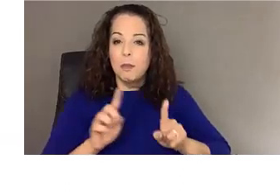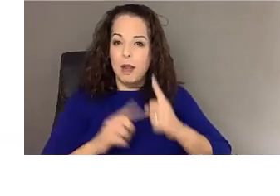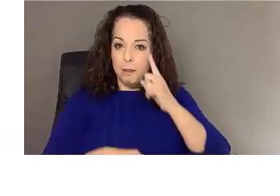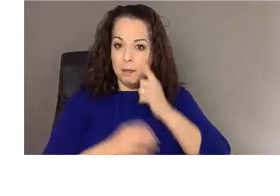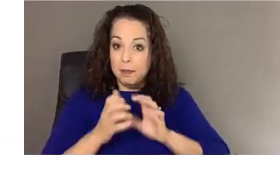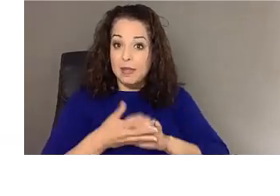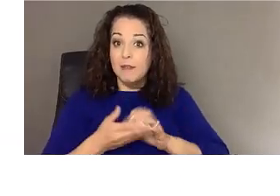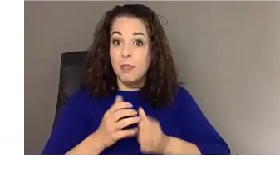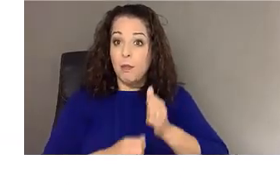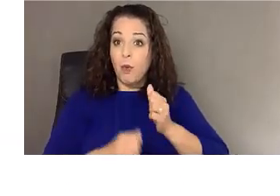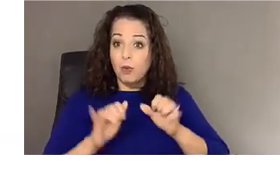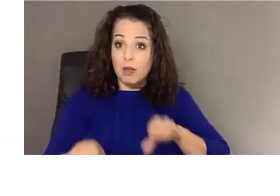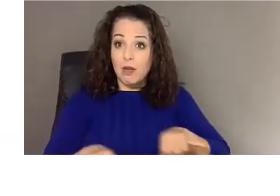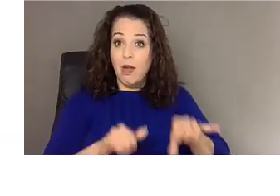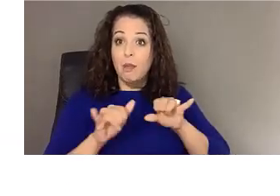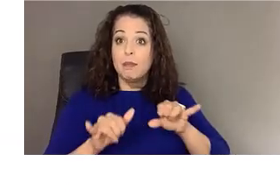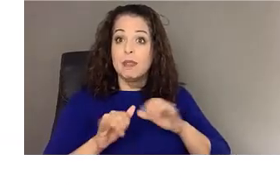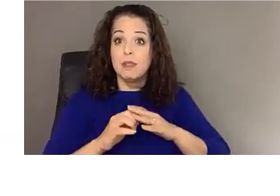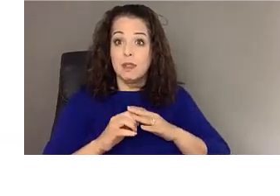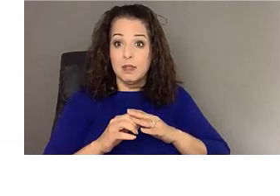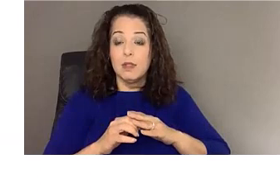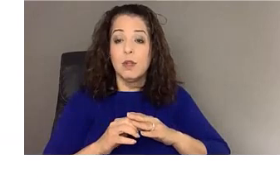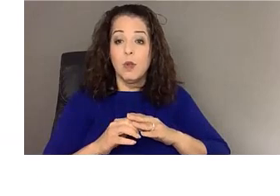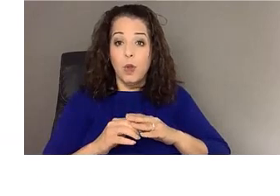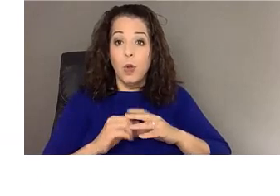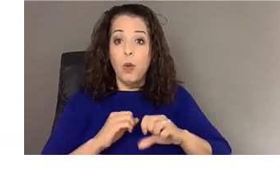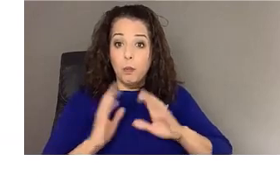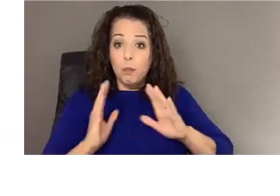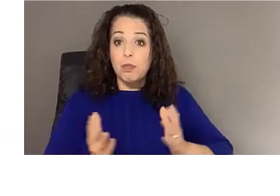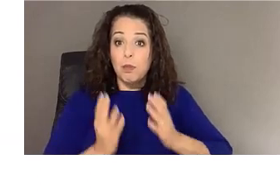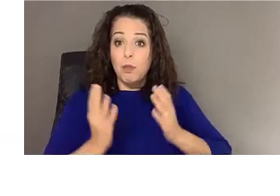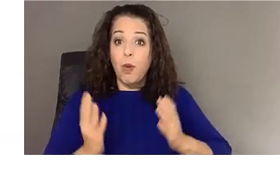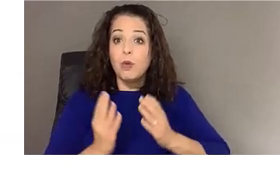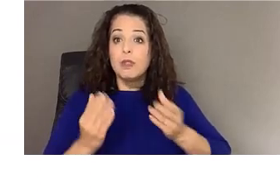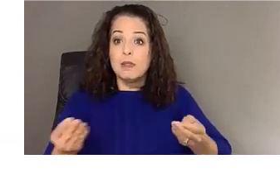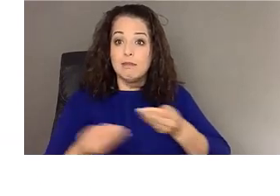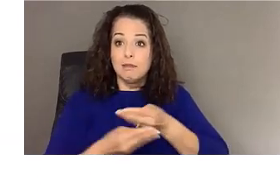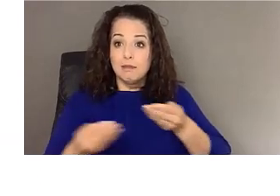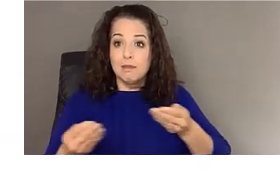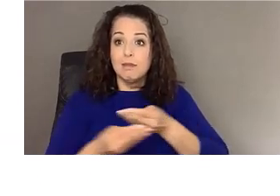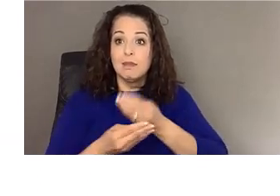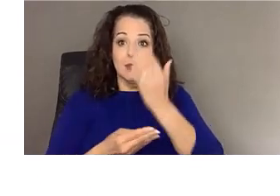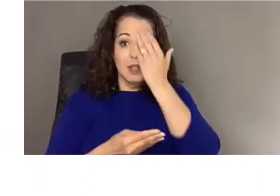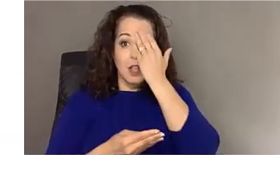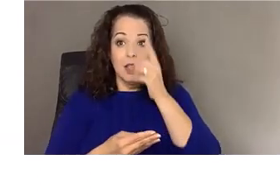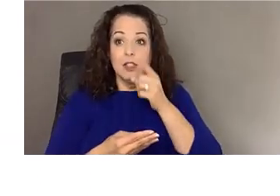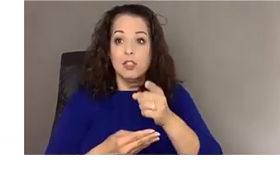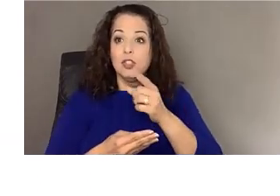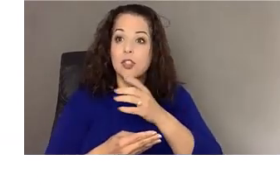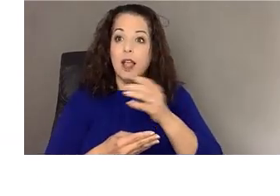promote inter-professional exchange and share information. So you're all right for this question. Thank you, Elizabeth.